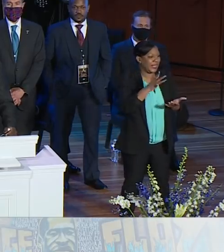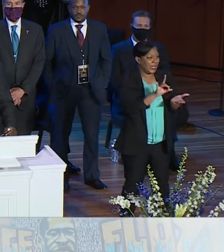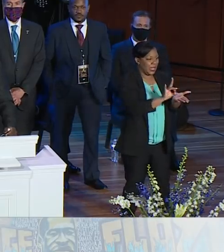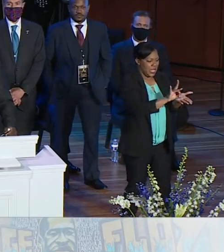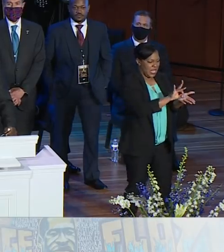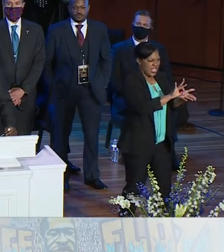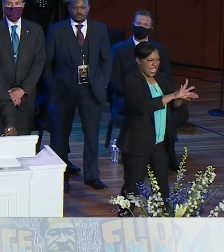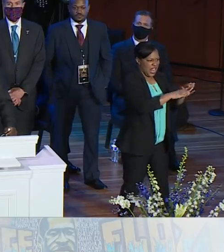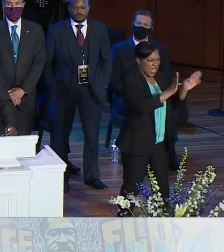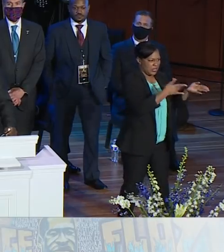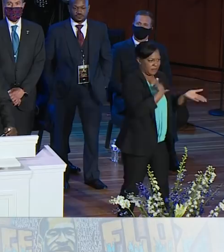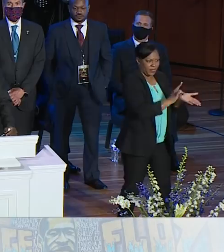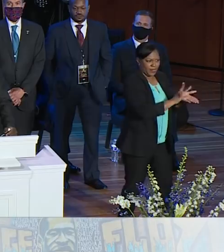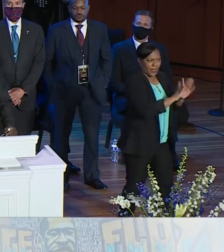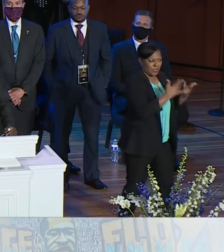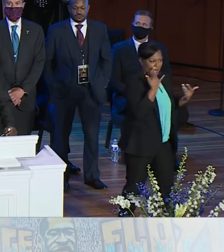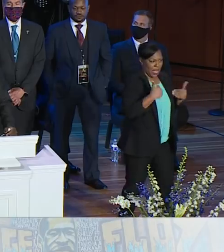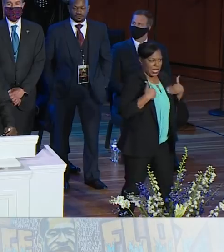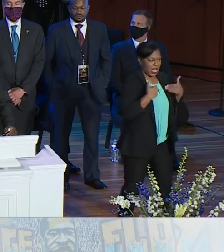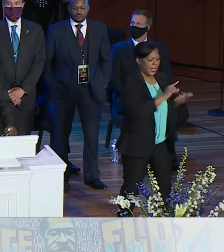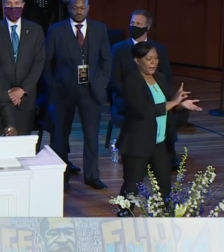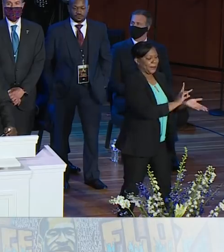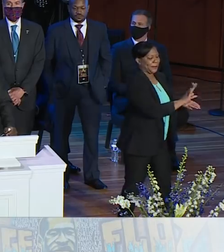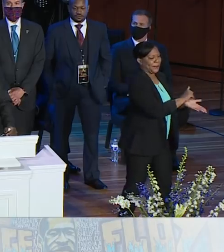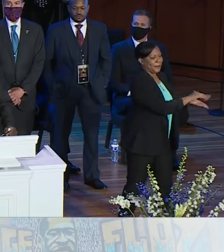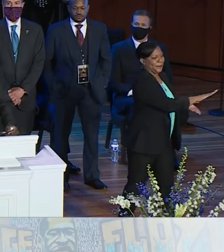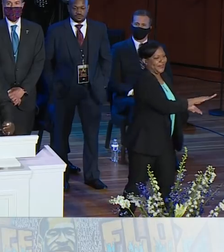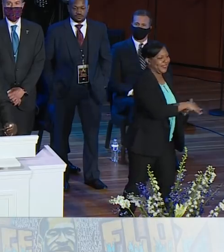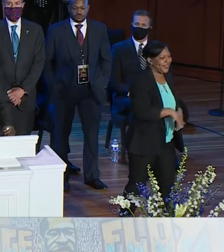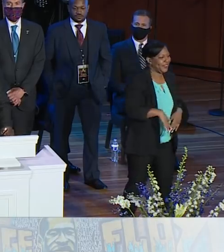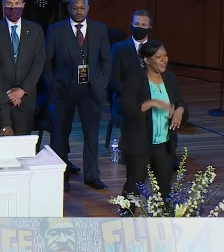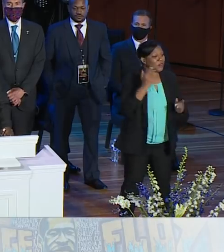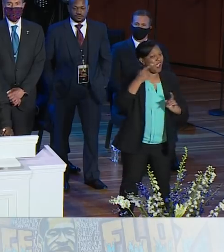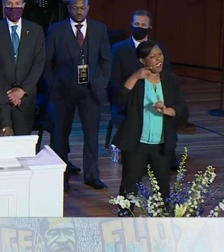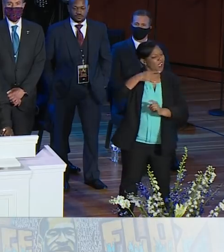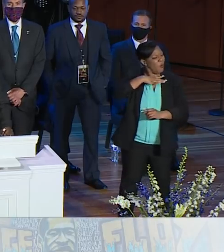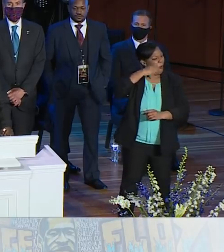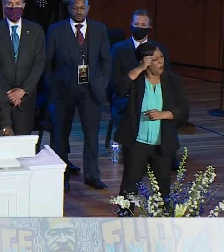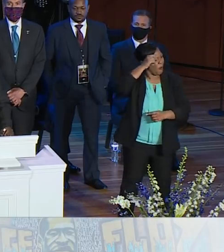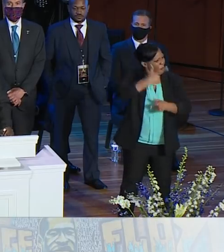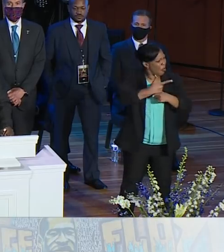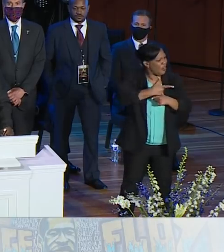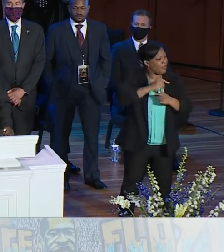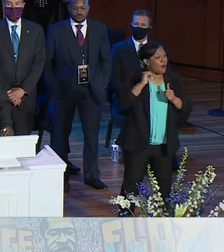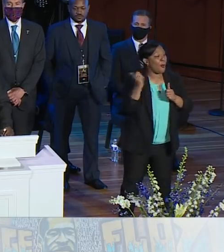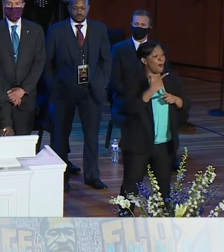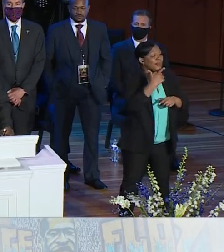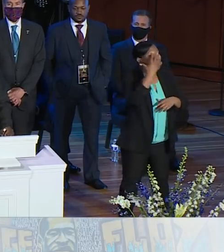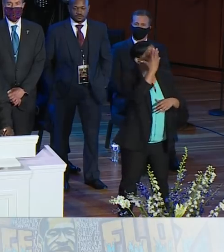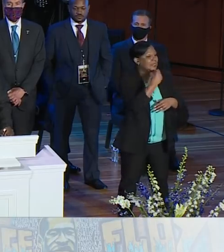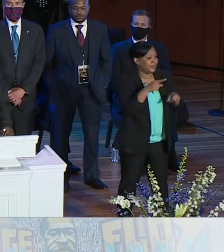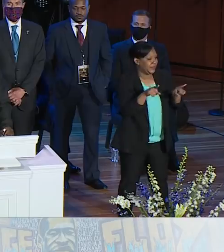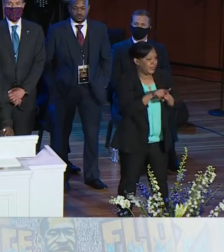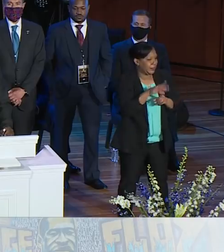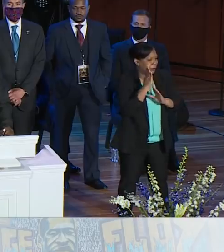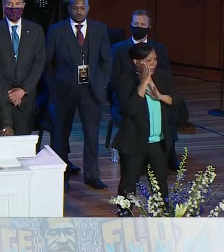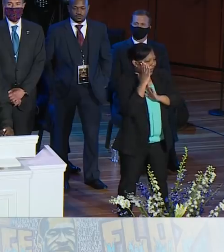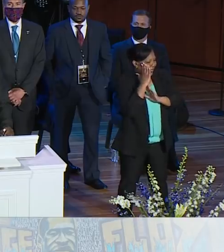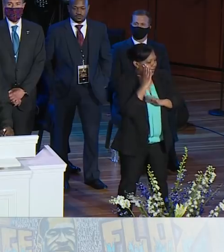THEY WERE GROWN THEN BECAUSE THEY KICKED ME OUT THE ROOM. THEY WERE THREE MEN LIKE 16, 17,